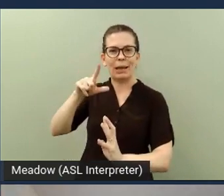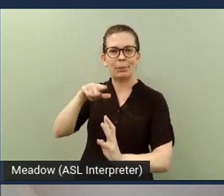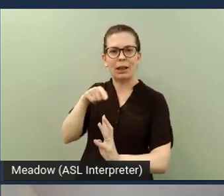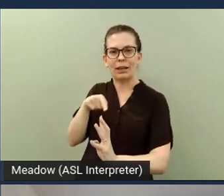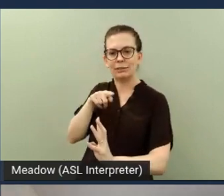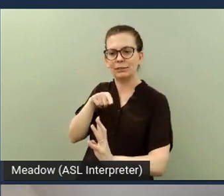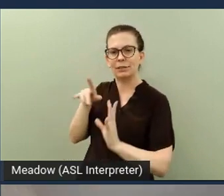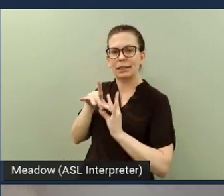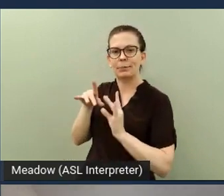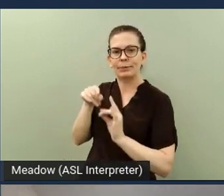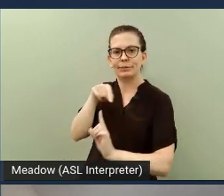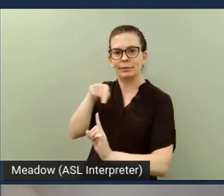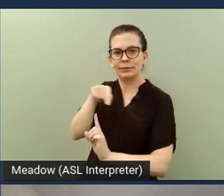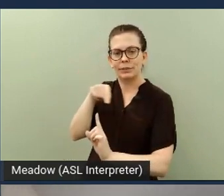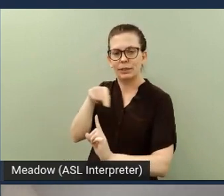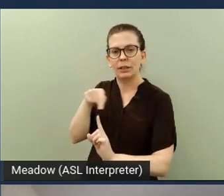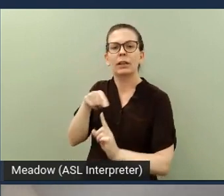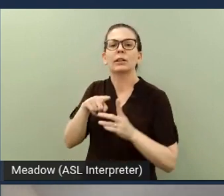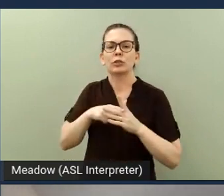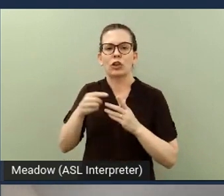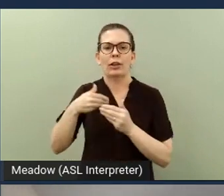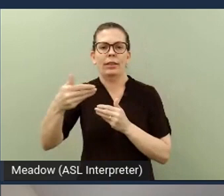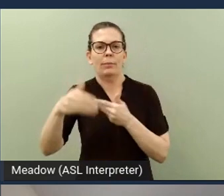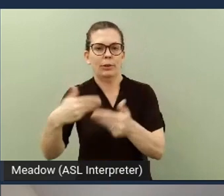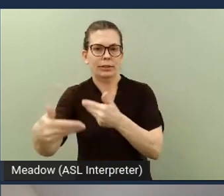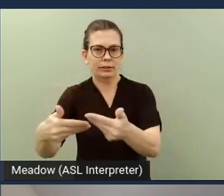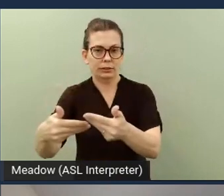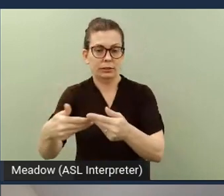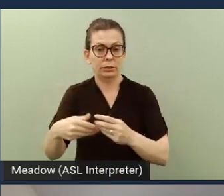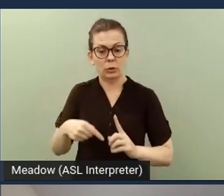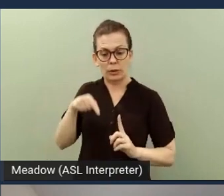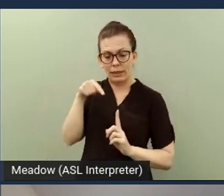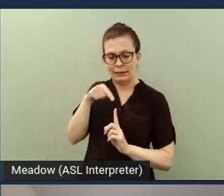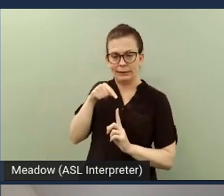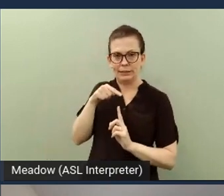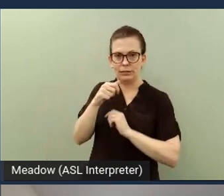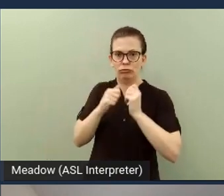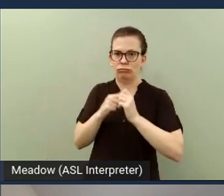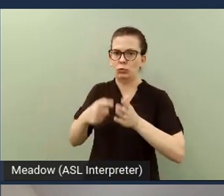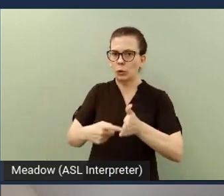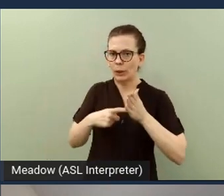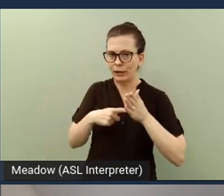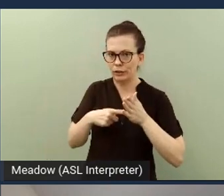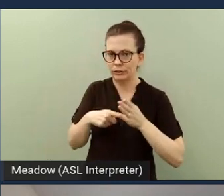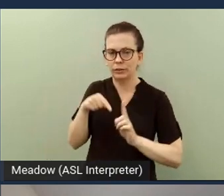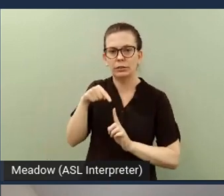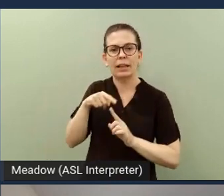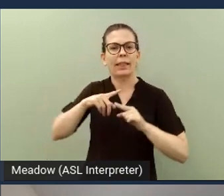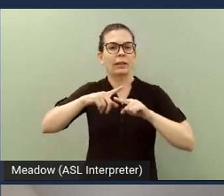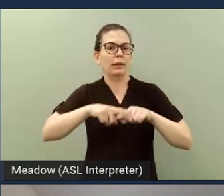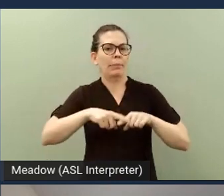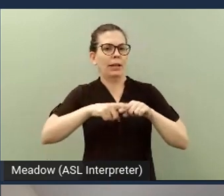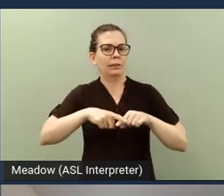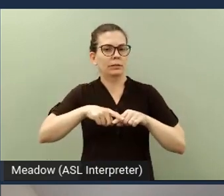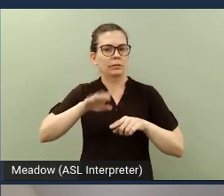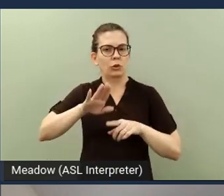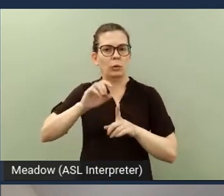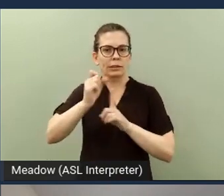and that's what then starts the rest of the process, so this piece of infrastructure's needed, and this is dependent on the use case.